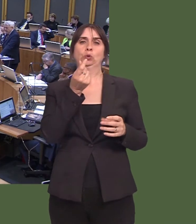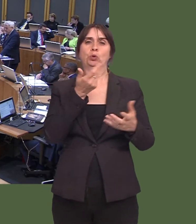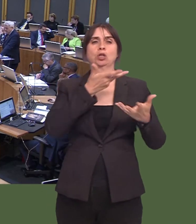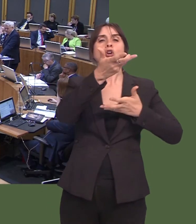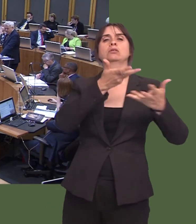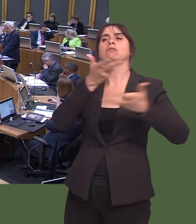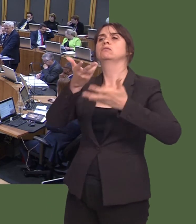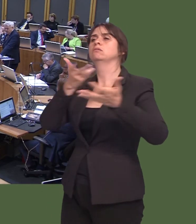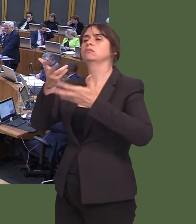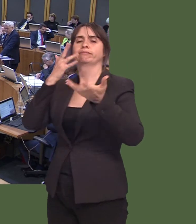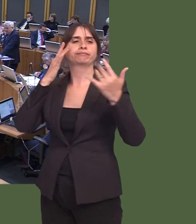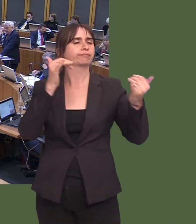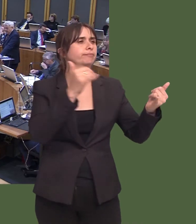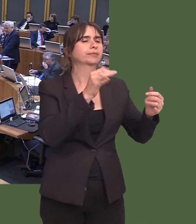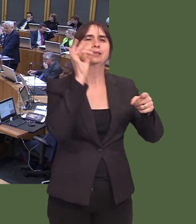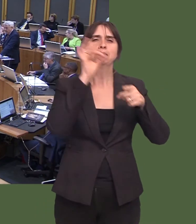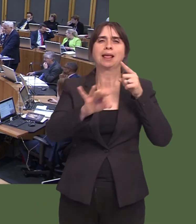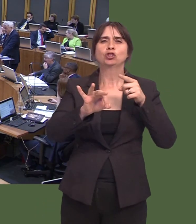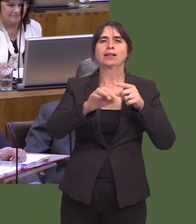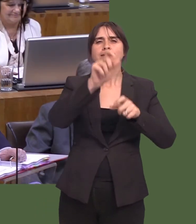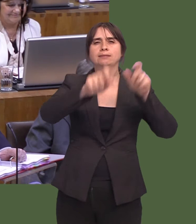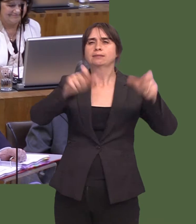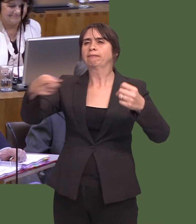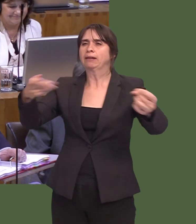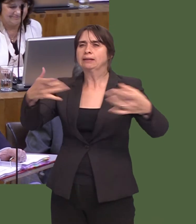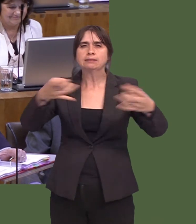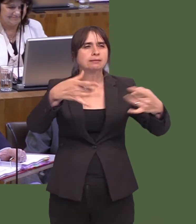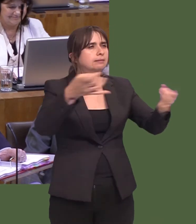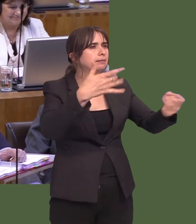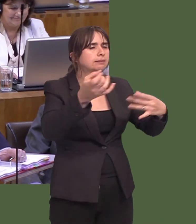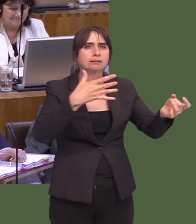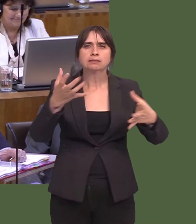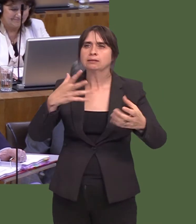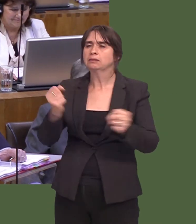with specialists in the area in order to secure sustainable services.